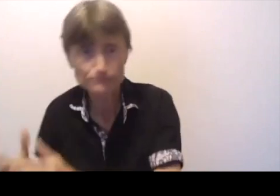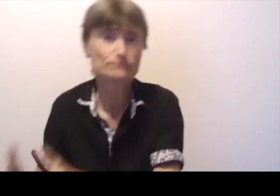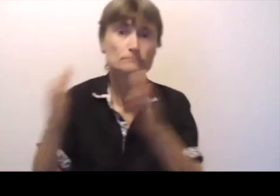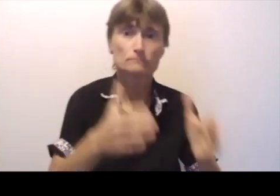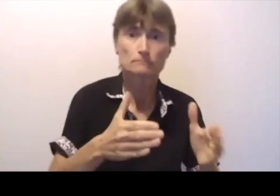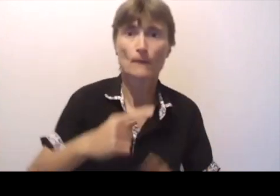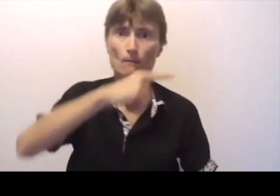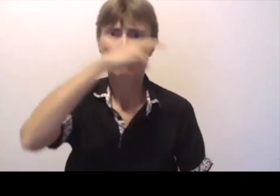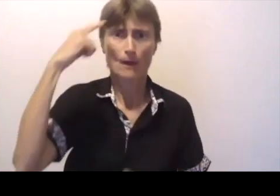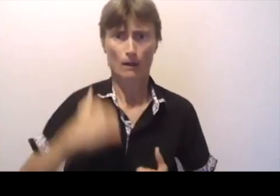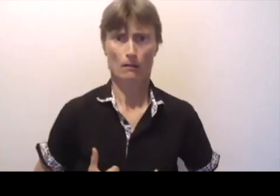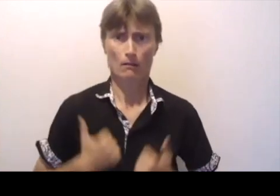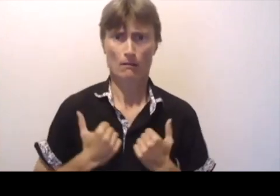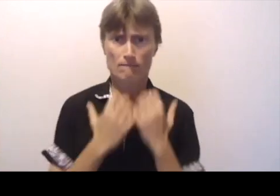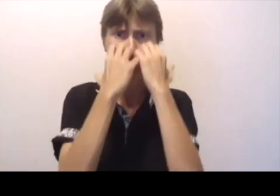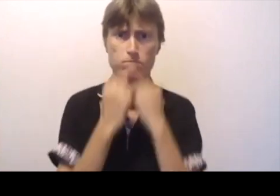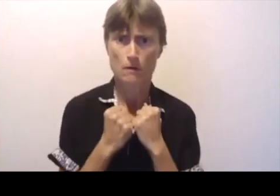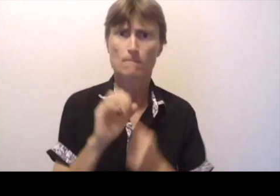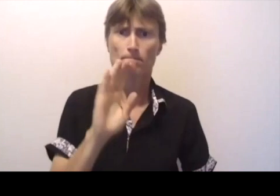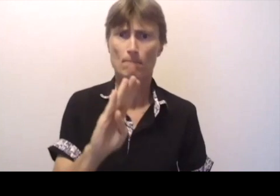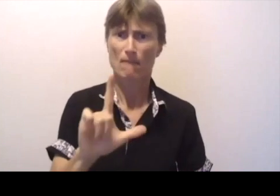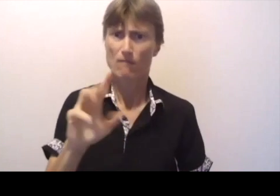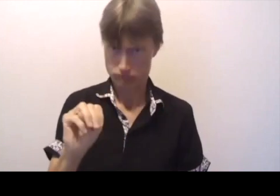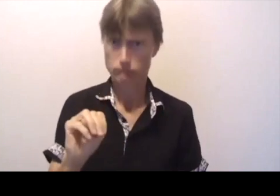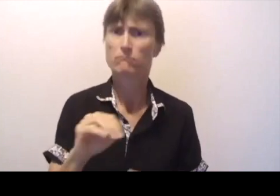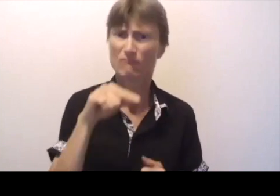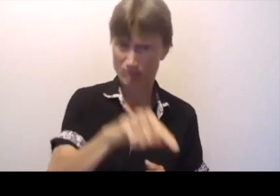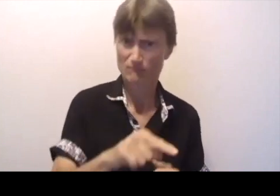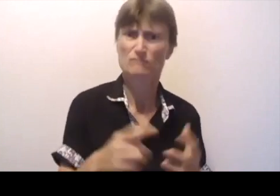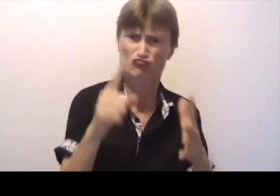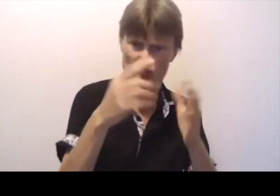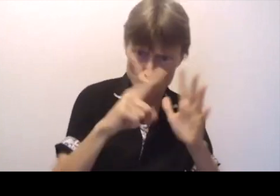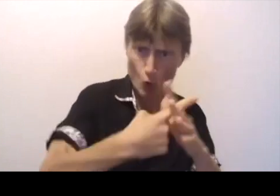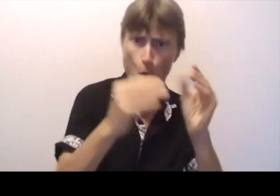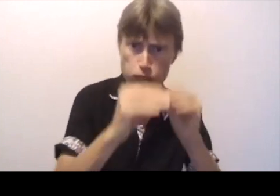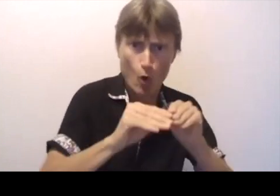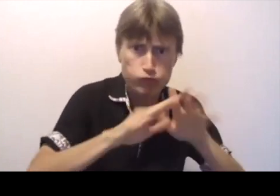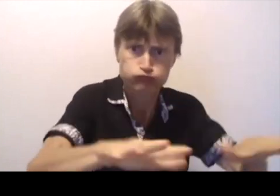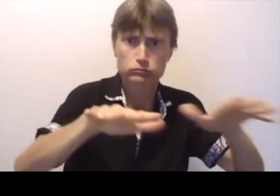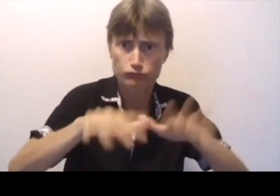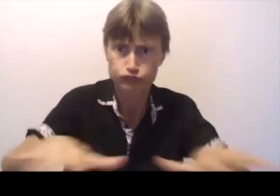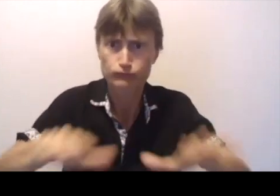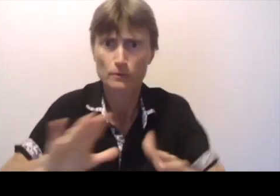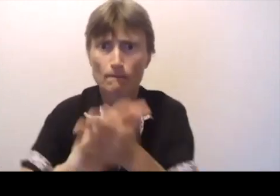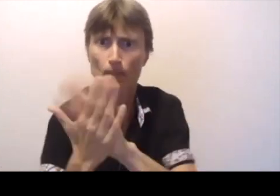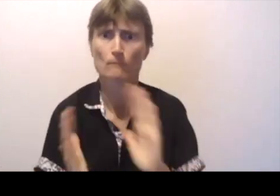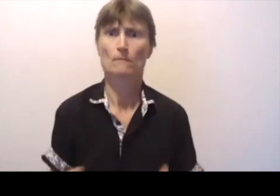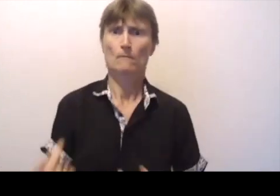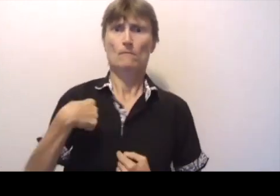an awakening is also happening it and as we as a collective group work towards this better tomorrow i encourage us all to reflect